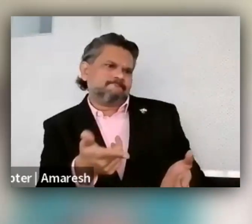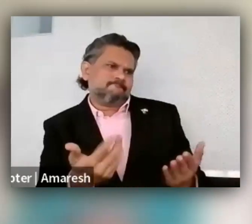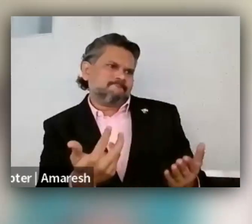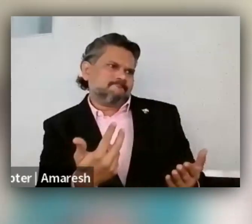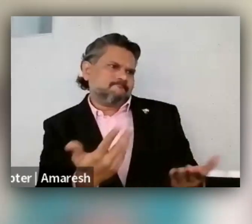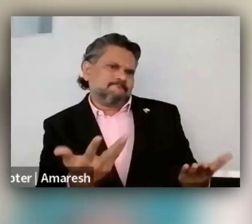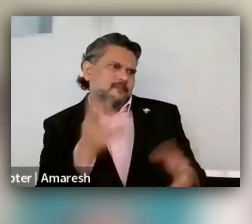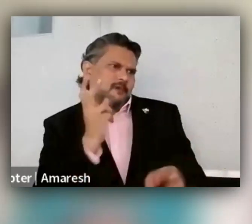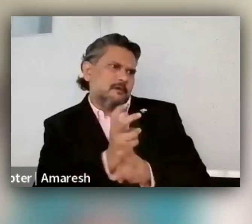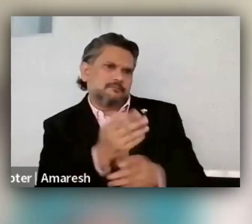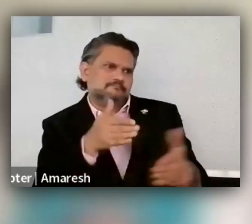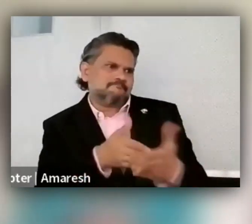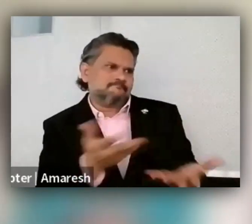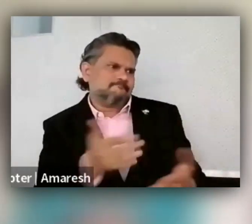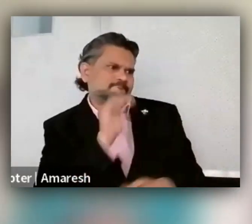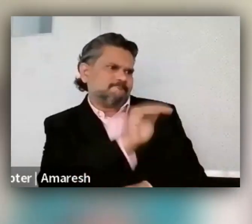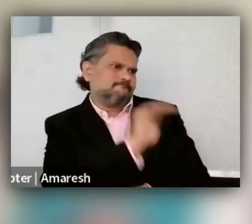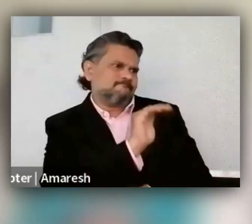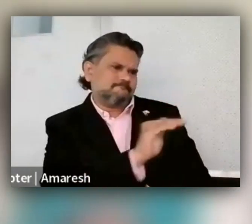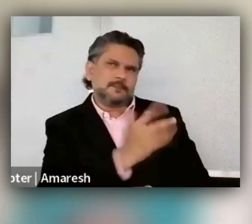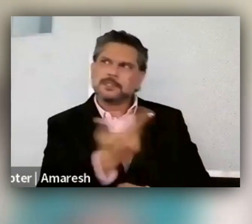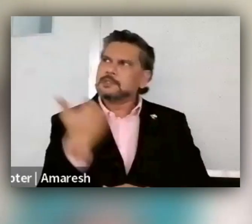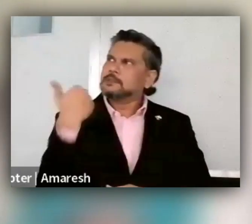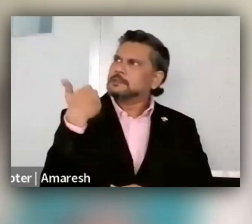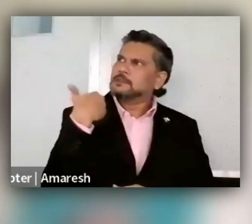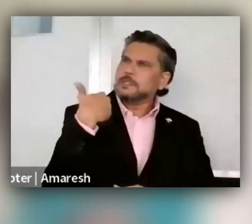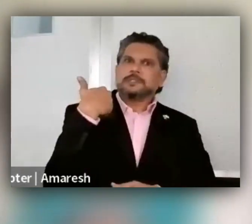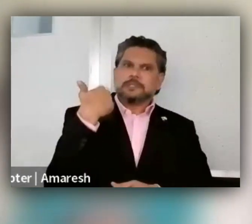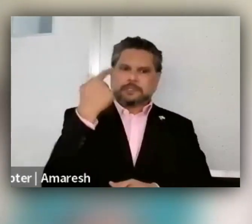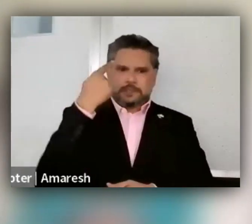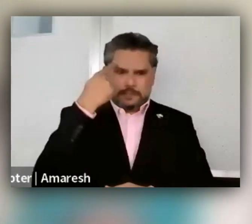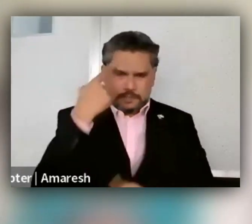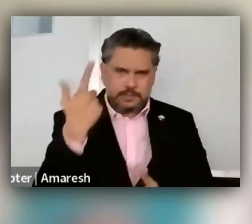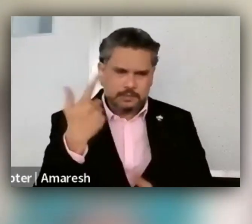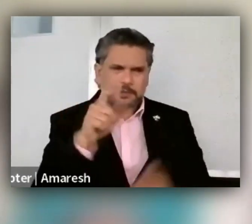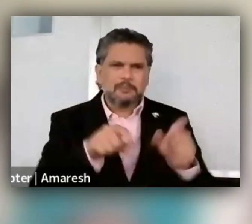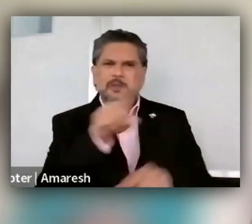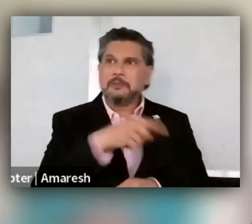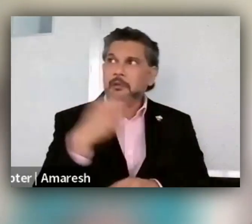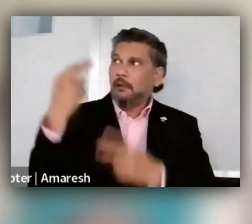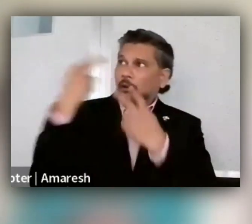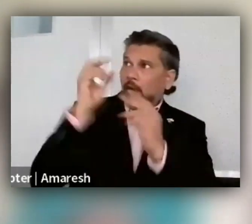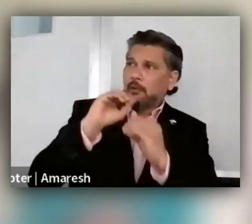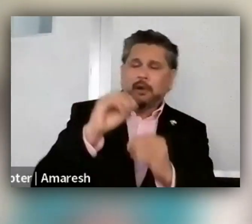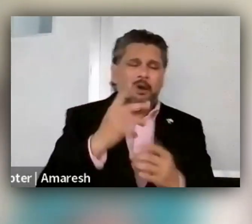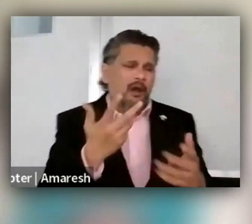But the idea that they're not, that no one is needing this and they think, oh, why do I need to take my extra time?